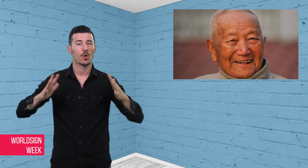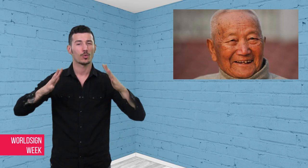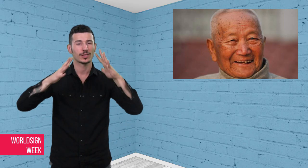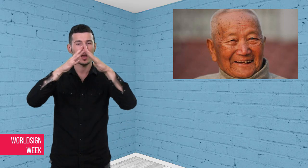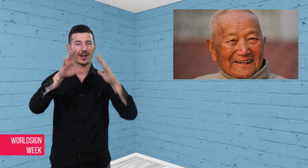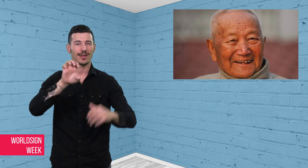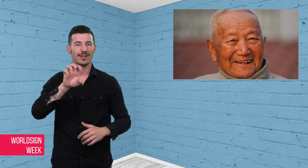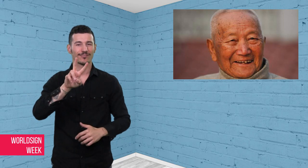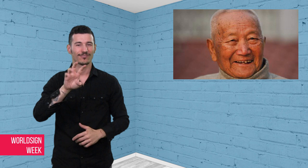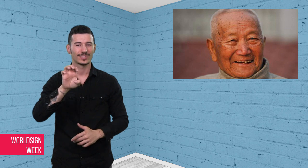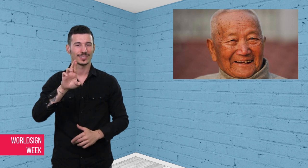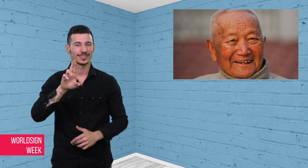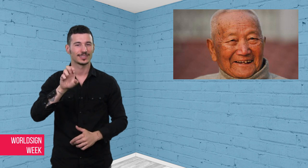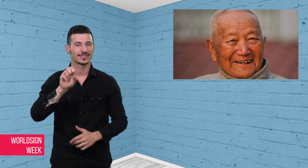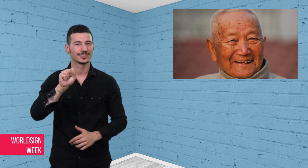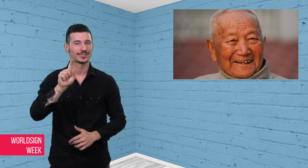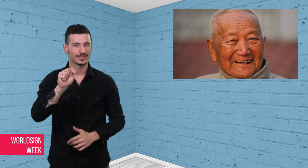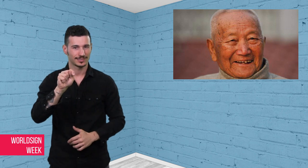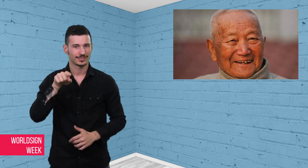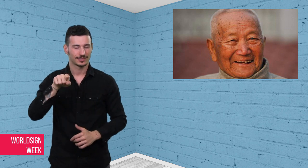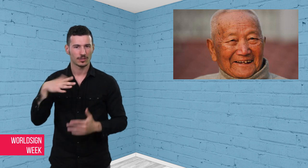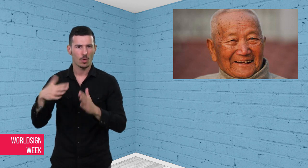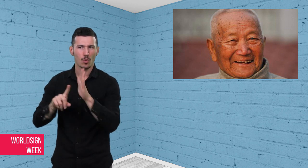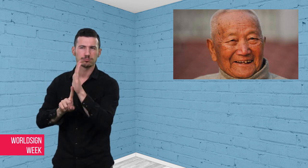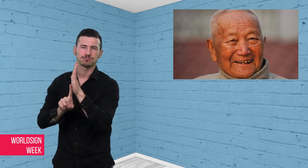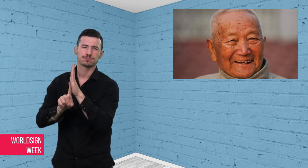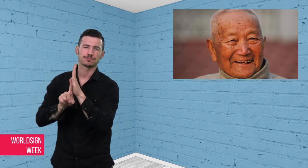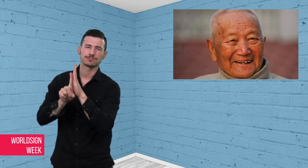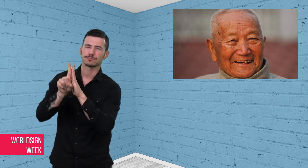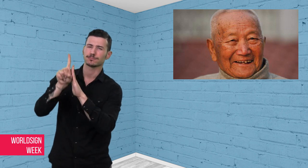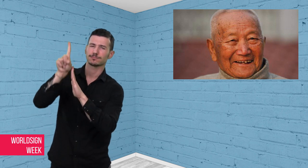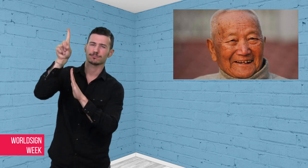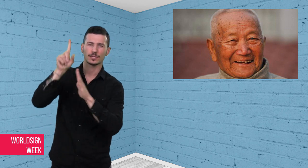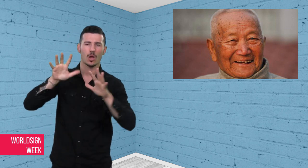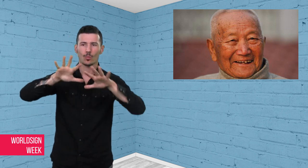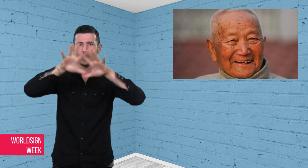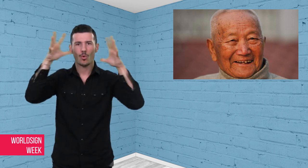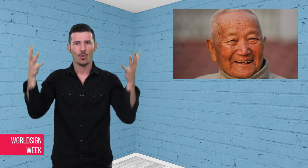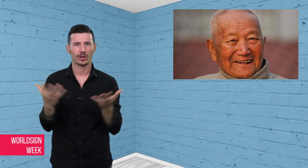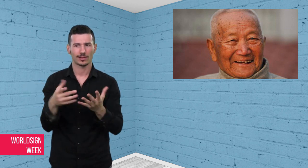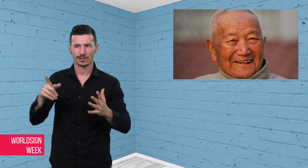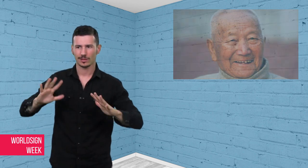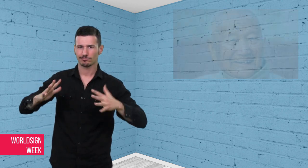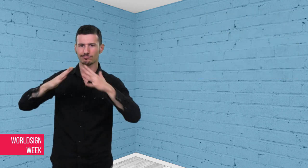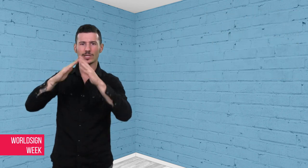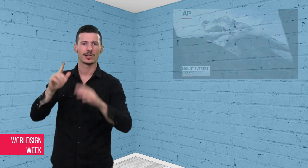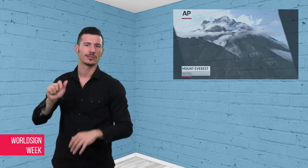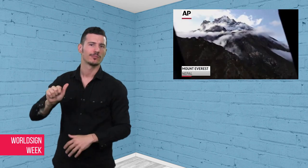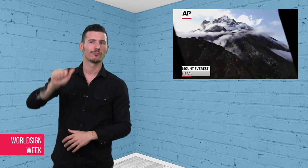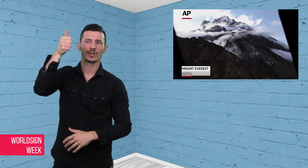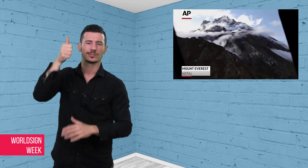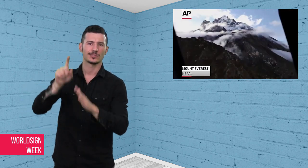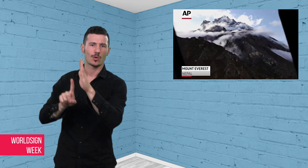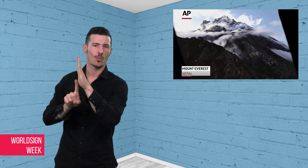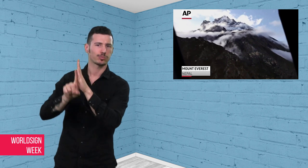Mount Everest, the highest mountain on